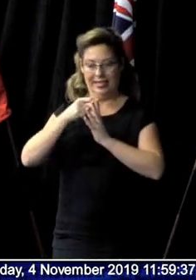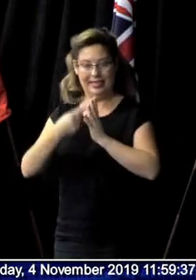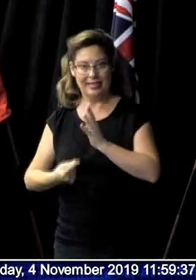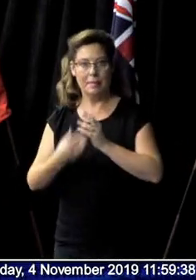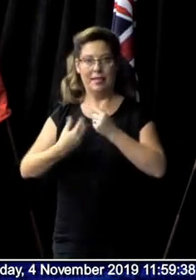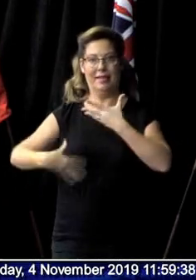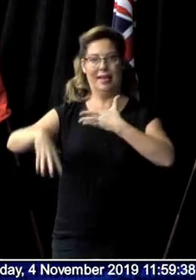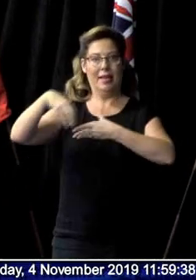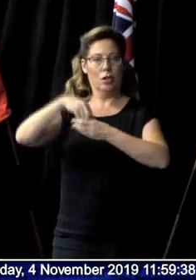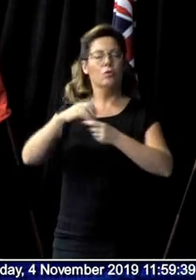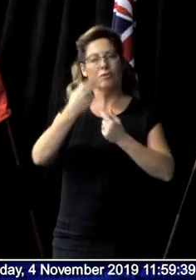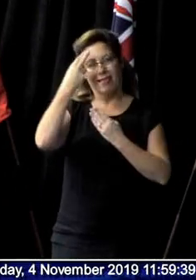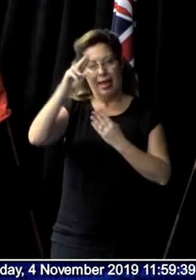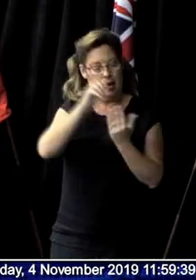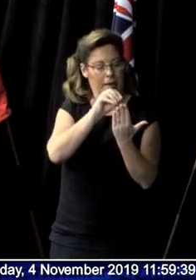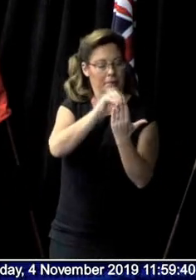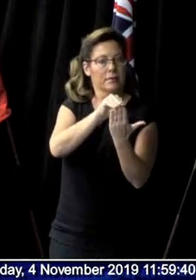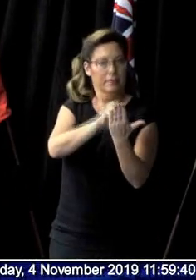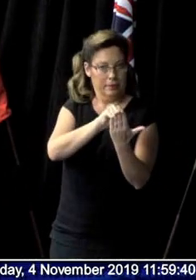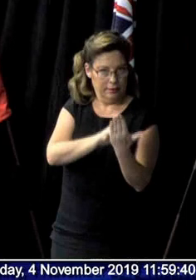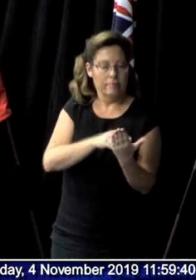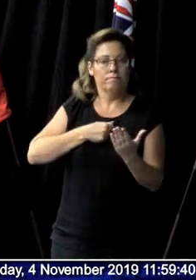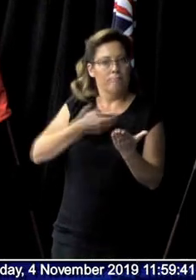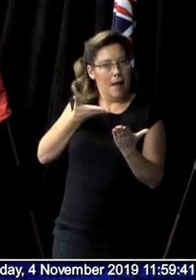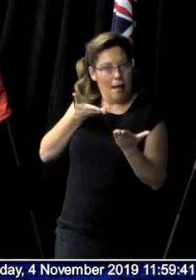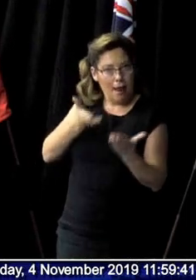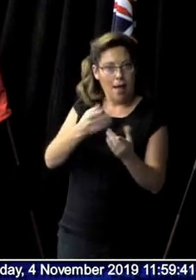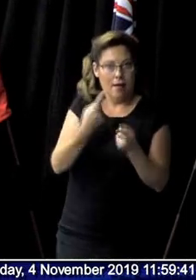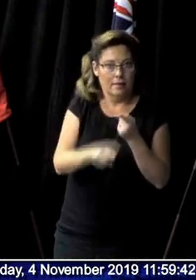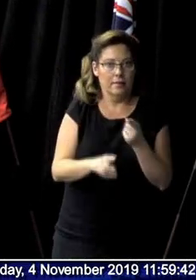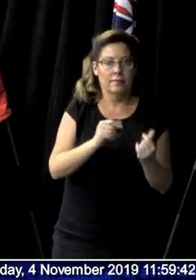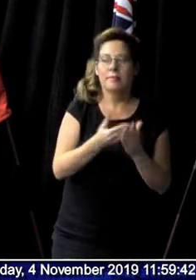whose names have been provided in writing to Andras Markus, Solicitor